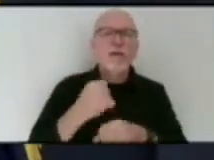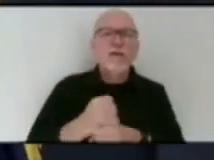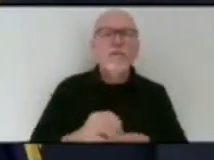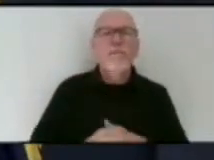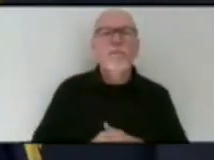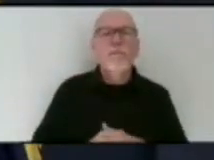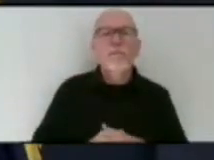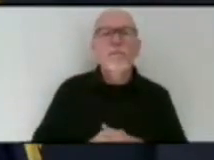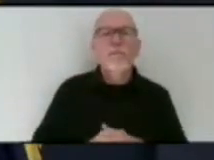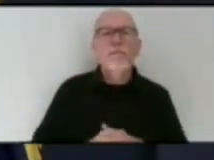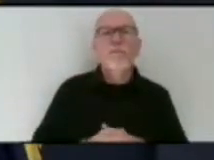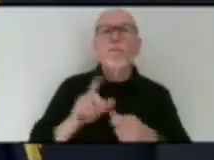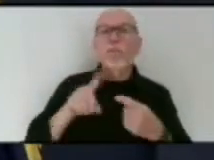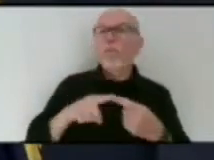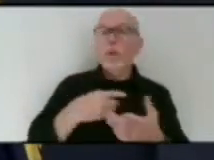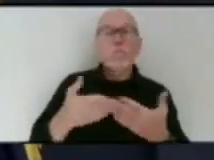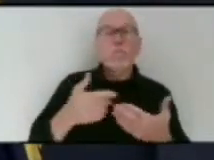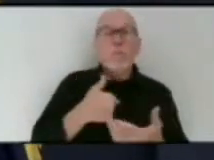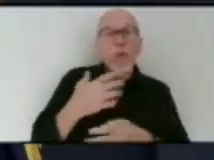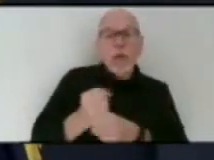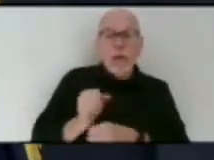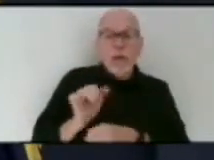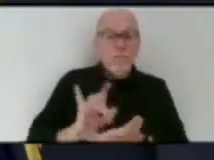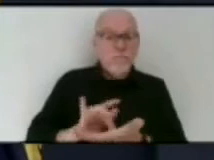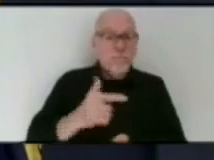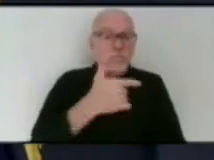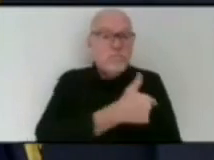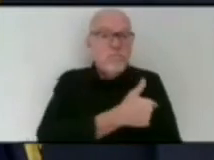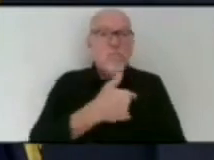when the state receives the vaccine, we will not start vaccinating until we